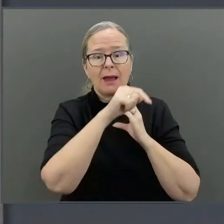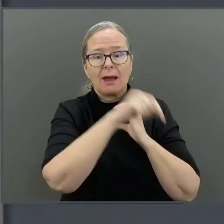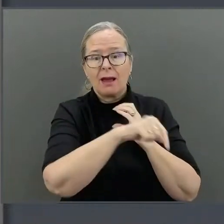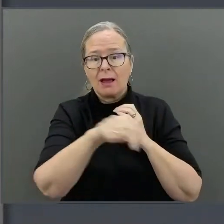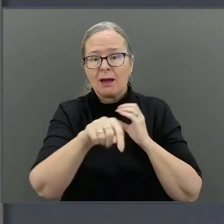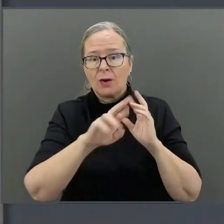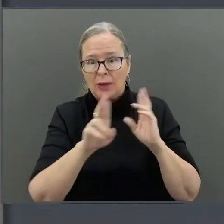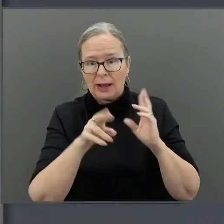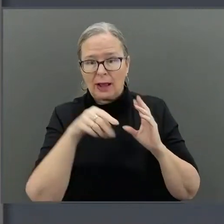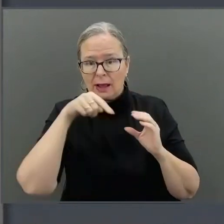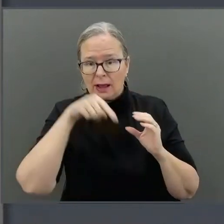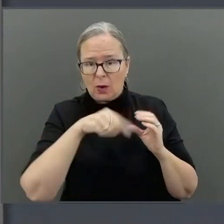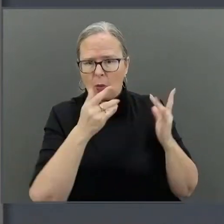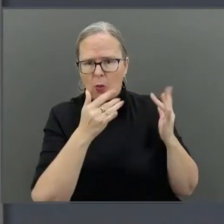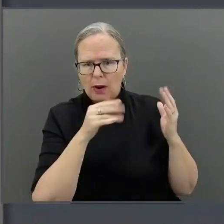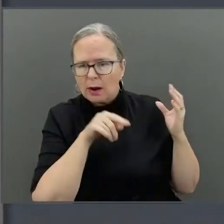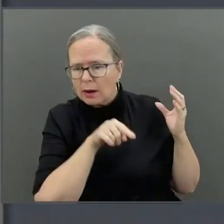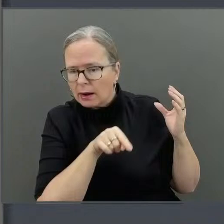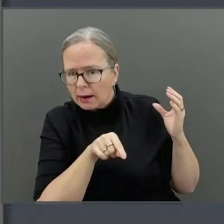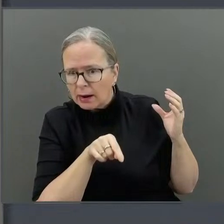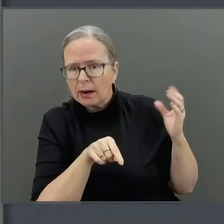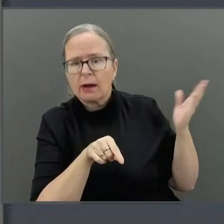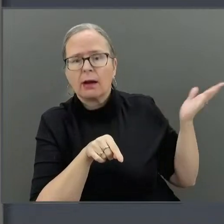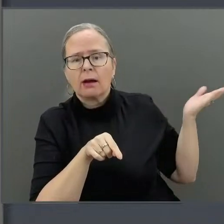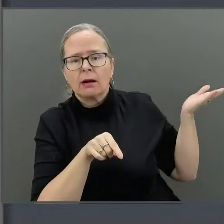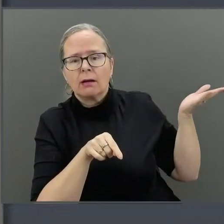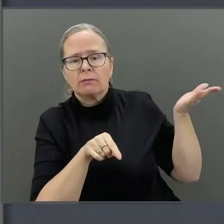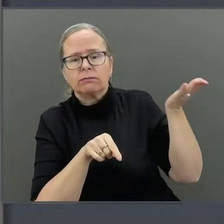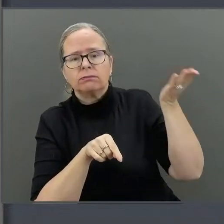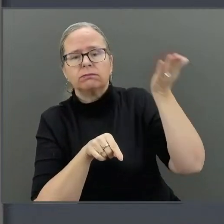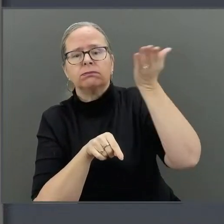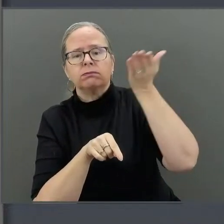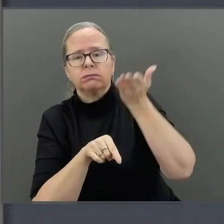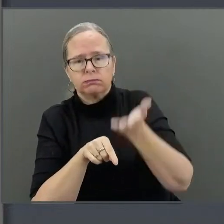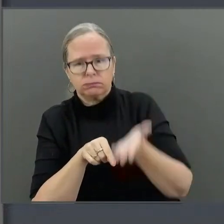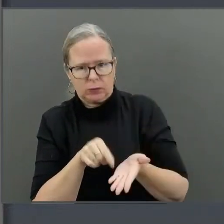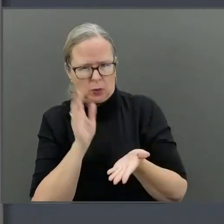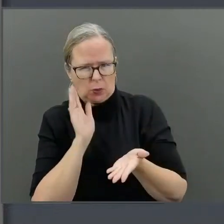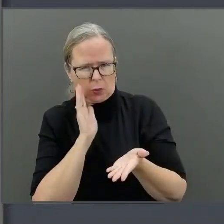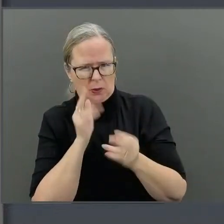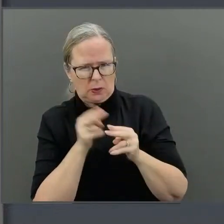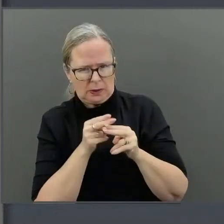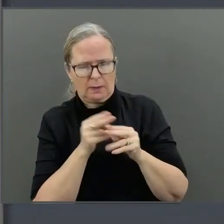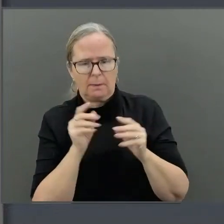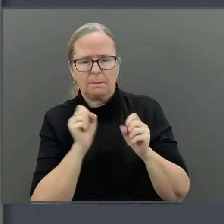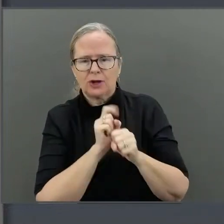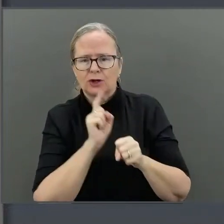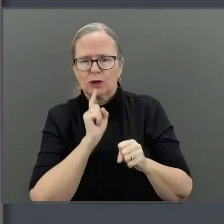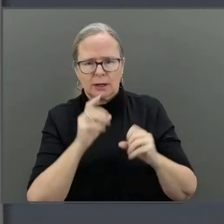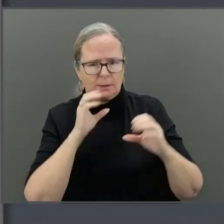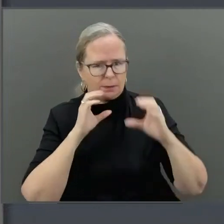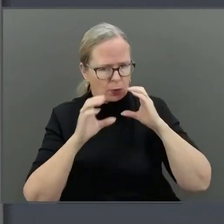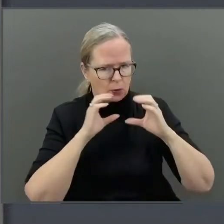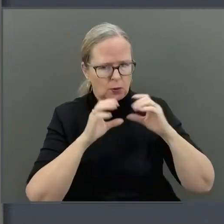on site and the fabrication shops general manager Thompson will give us an update of examples of how